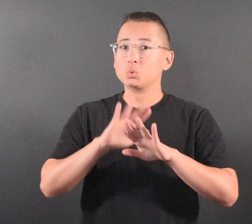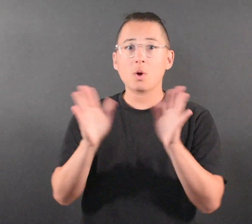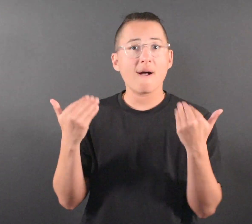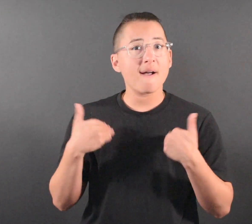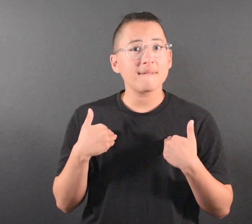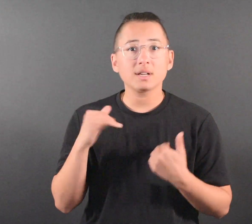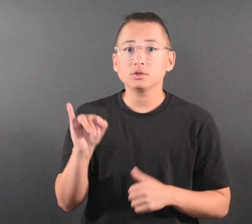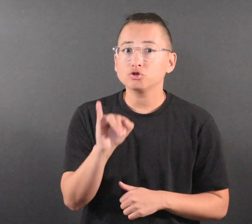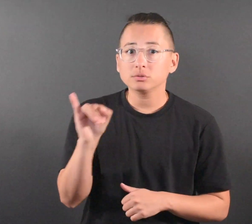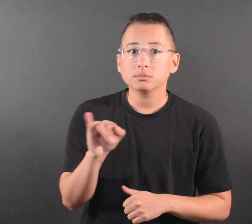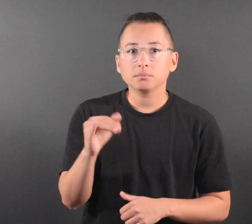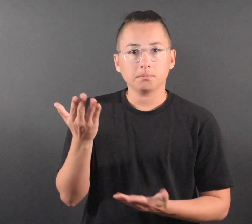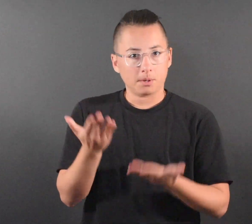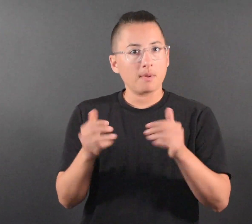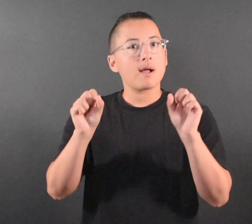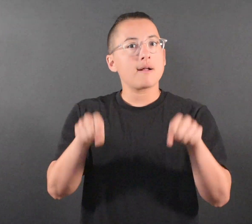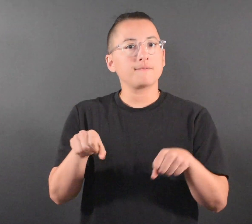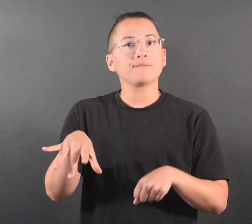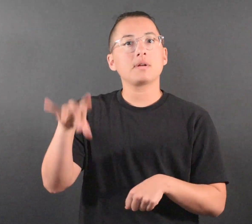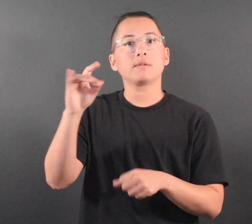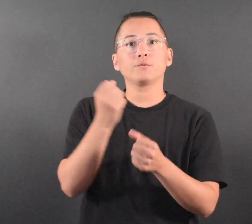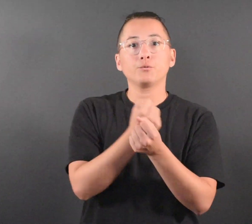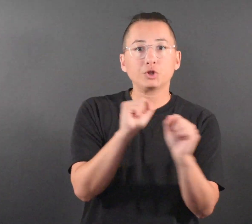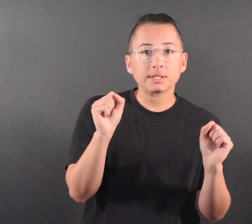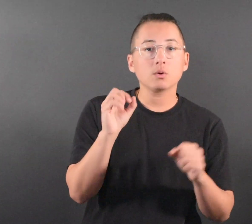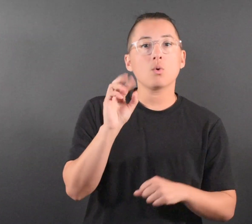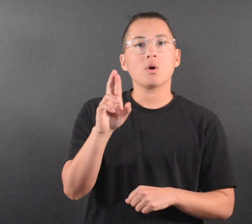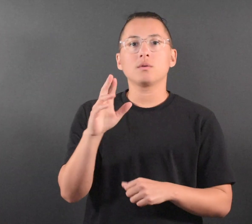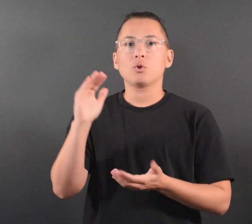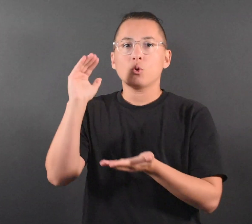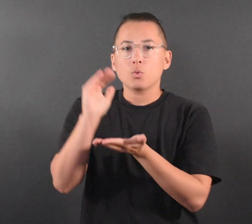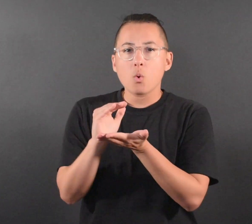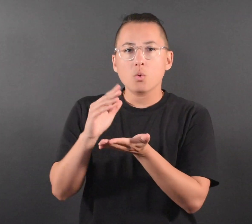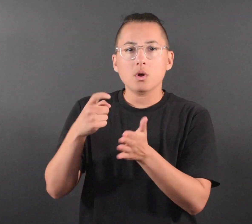People who do not have insurance may be able to find free or low-cost treatment